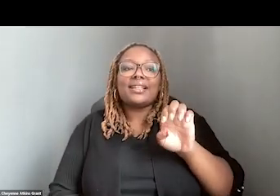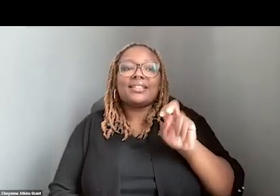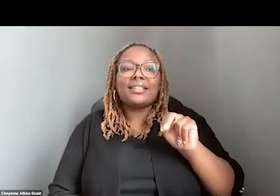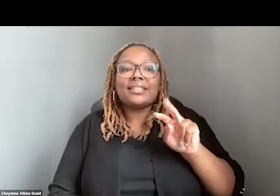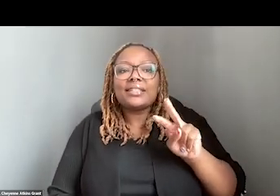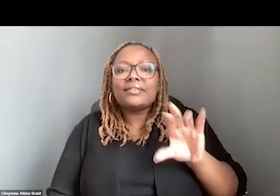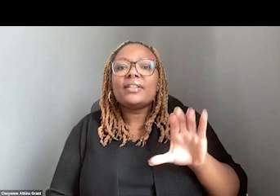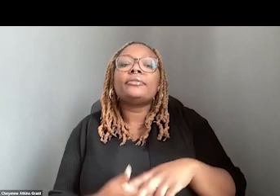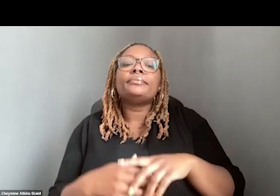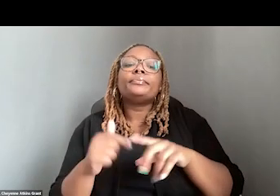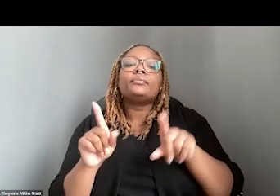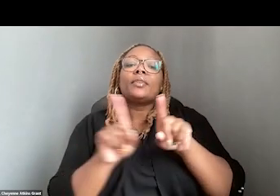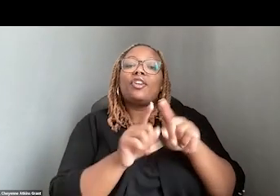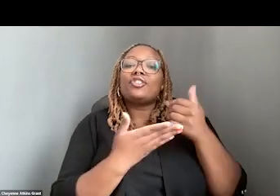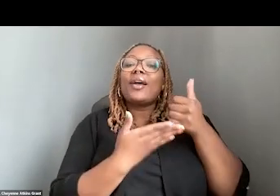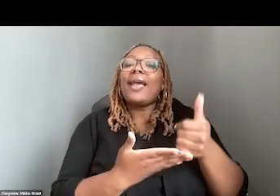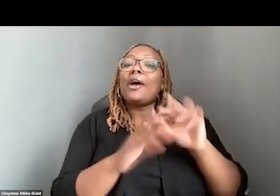And, finally, it helps the agencies as well.